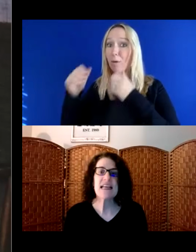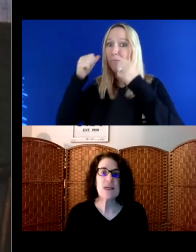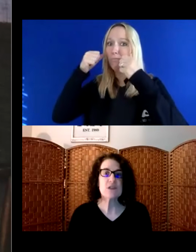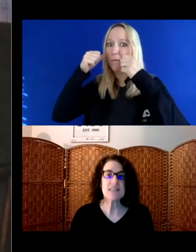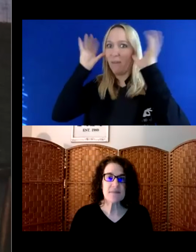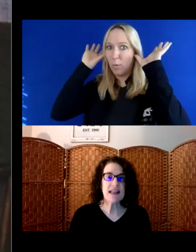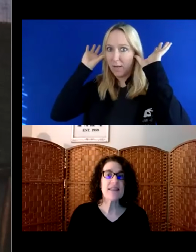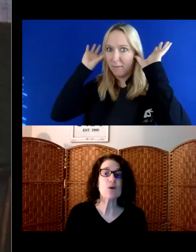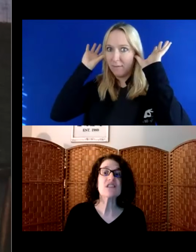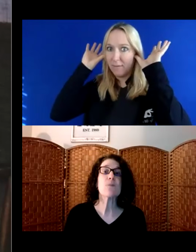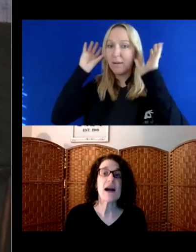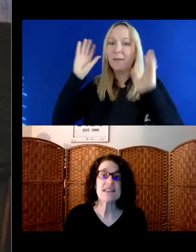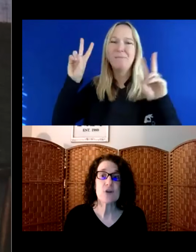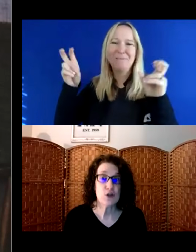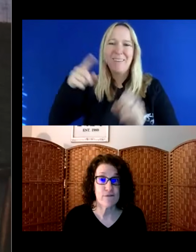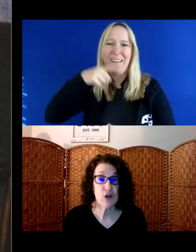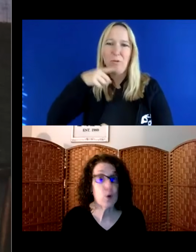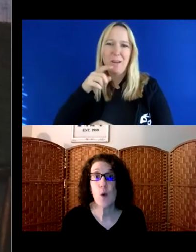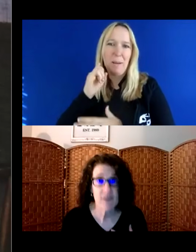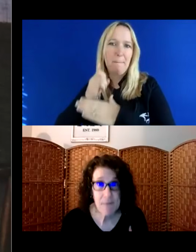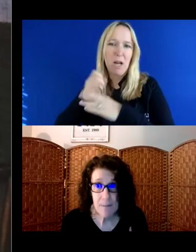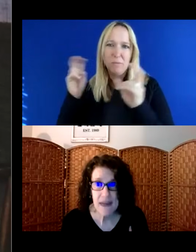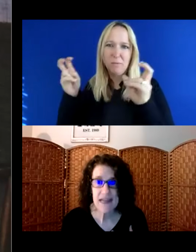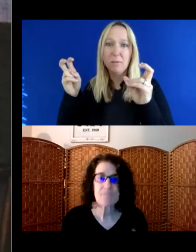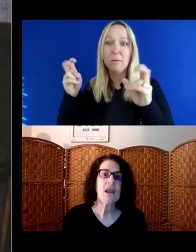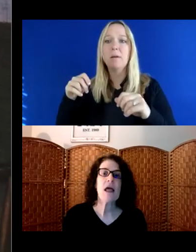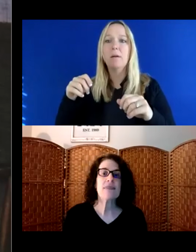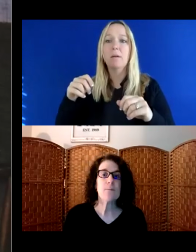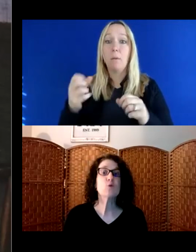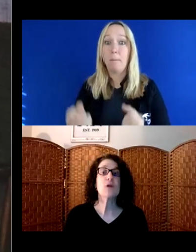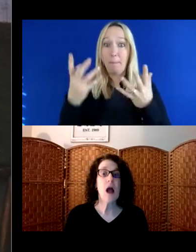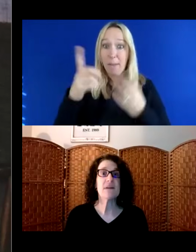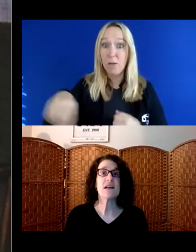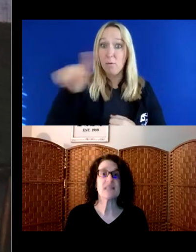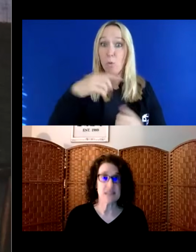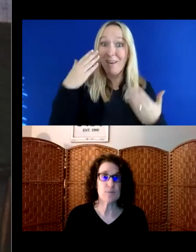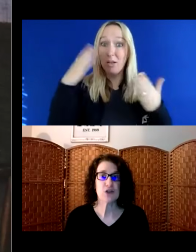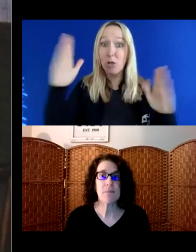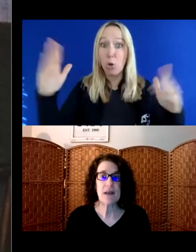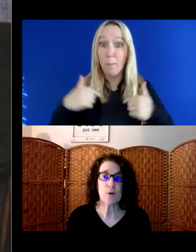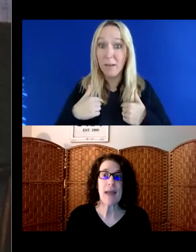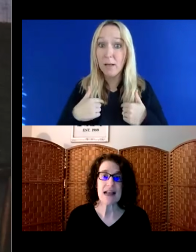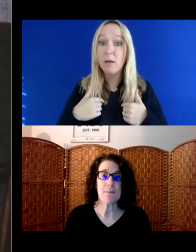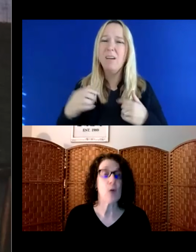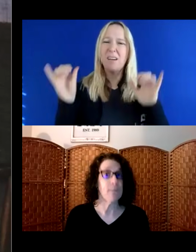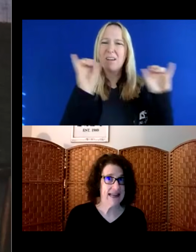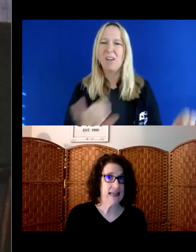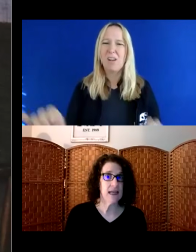Here is something that will surprise those of you who haven't met me. The most common assumption people make about me,